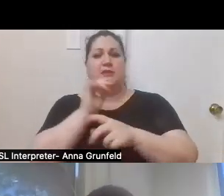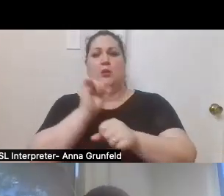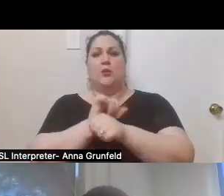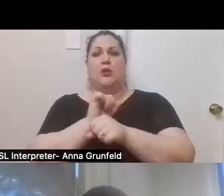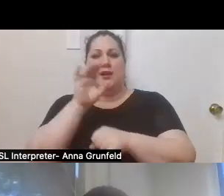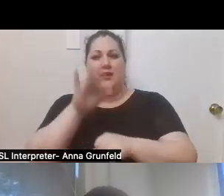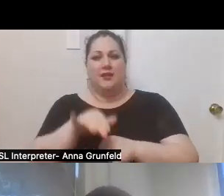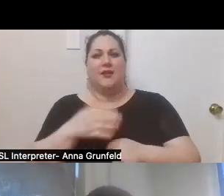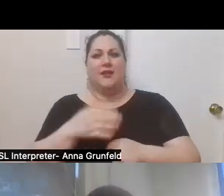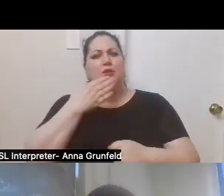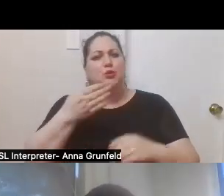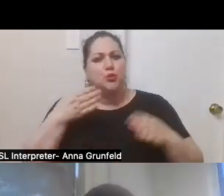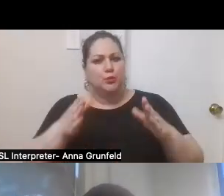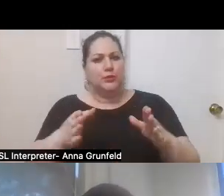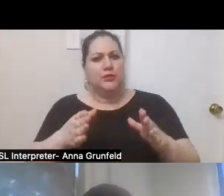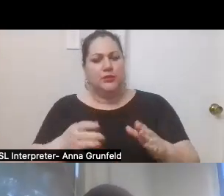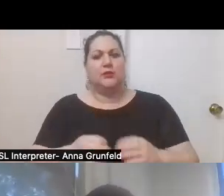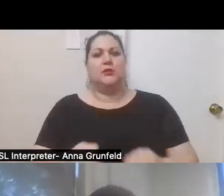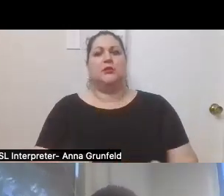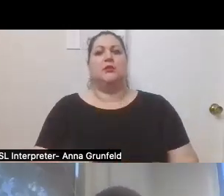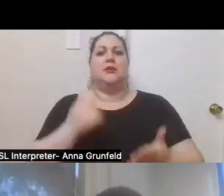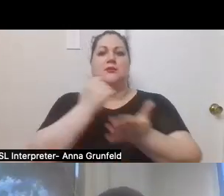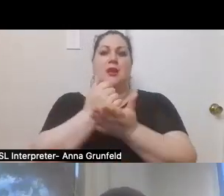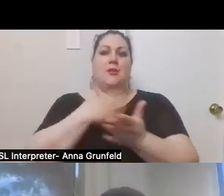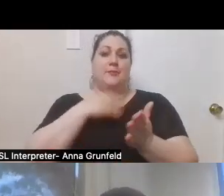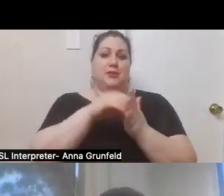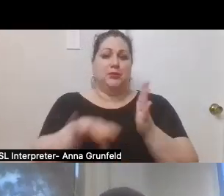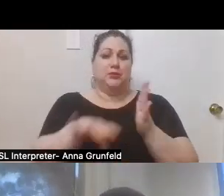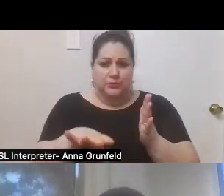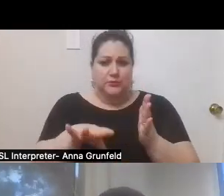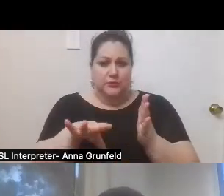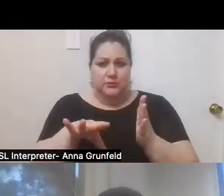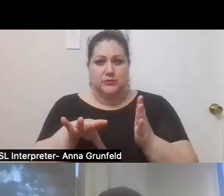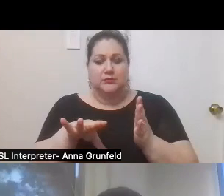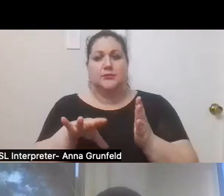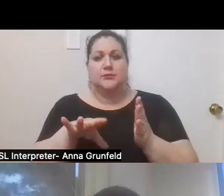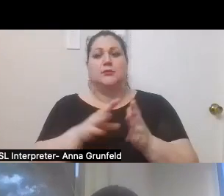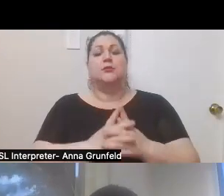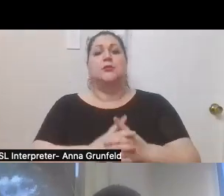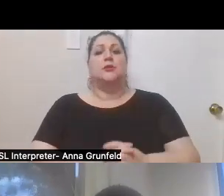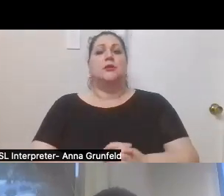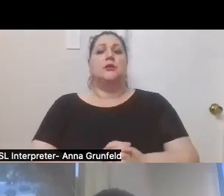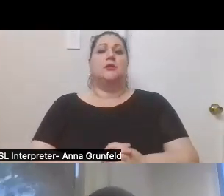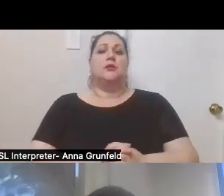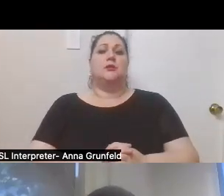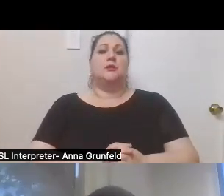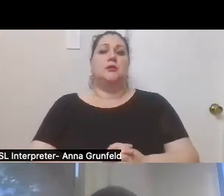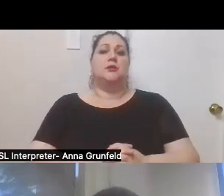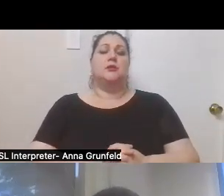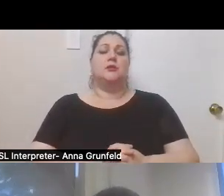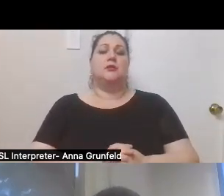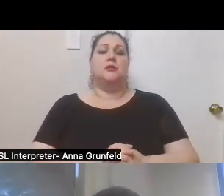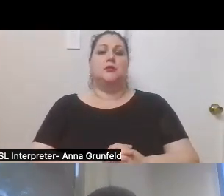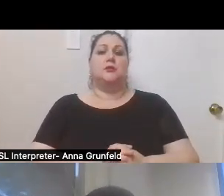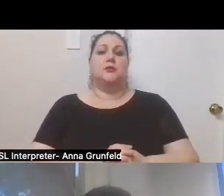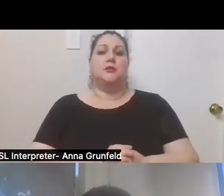and to help my students and to even make social work is, is really, you know, you're,